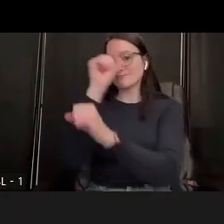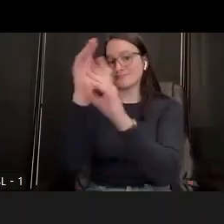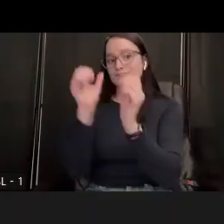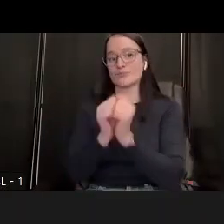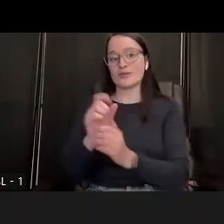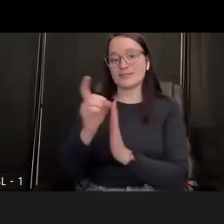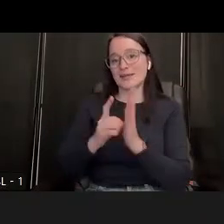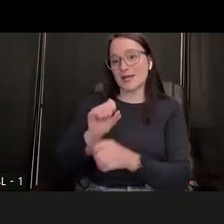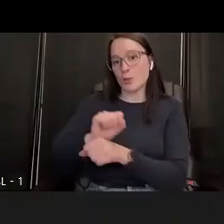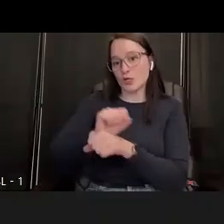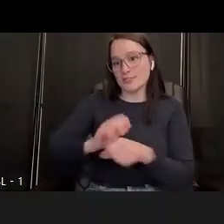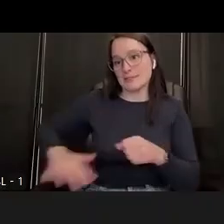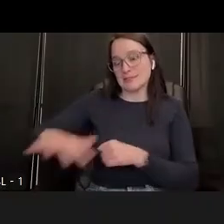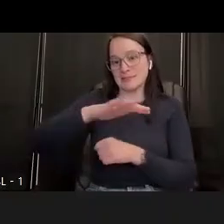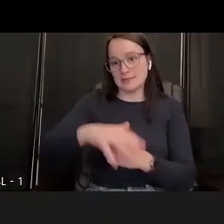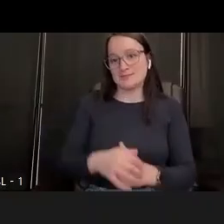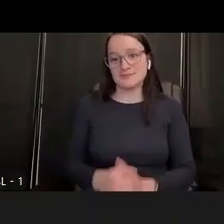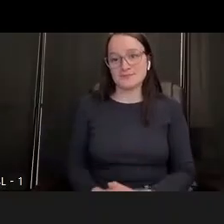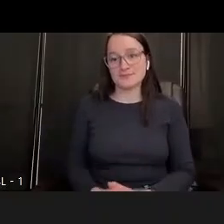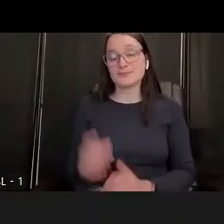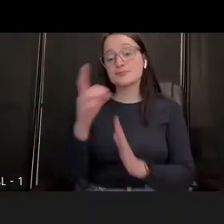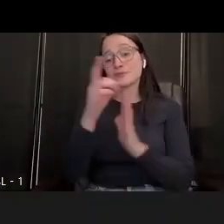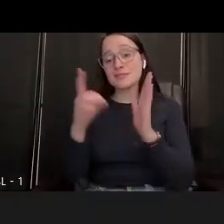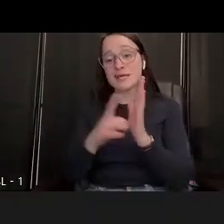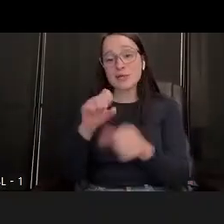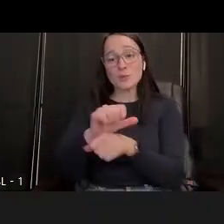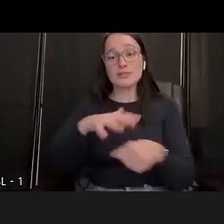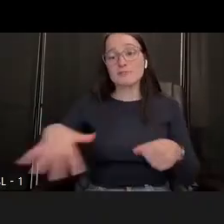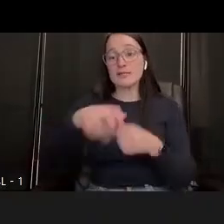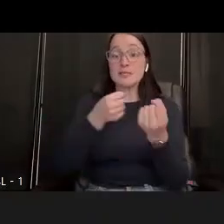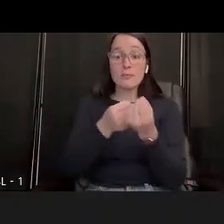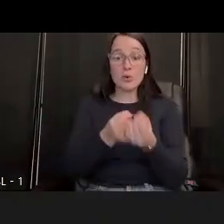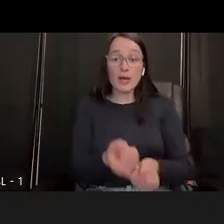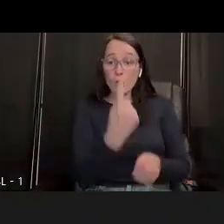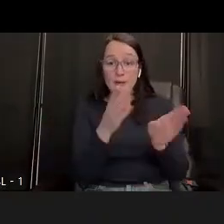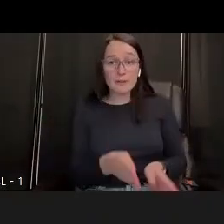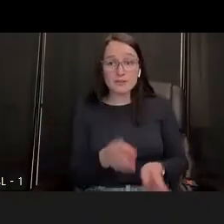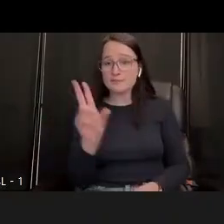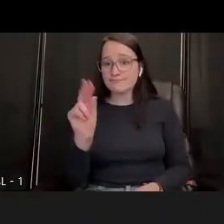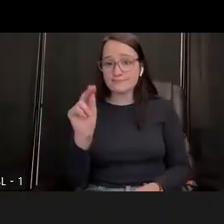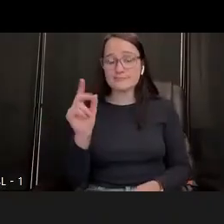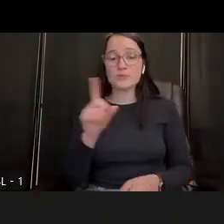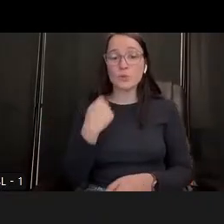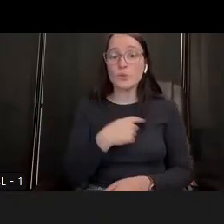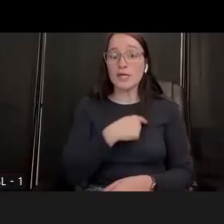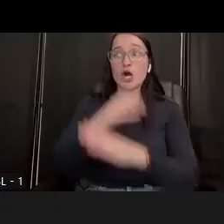we're not just supporting one individual. We we truly are removing barriers. We're breaking those